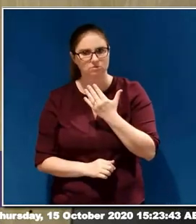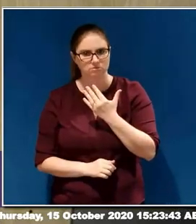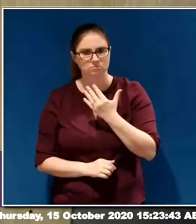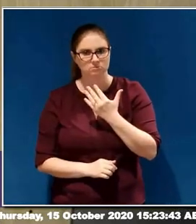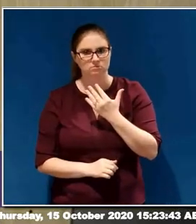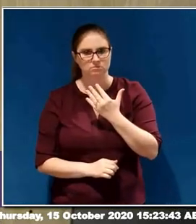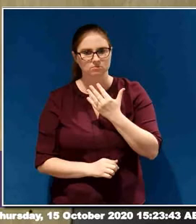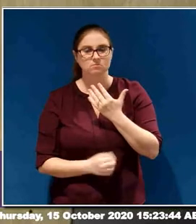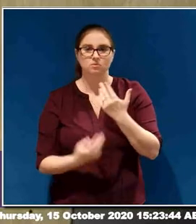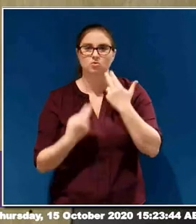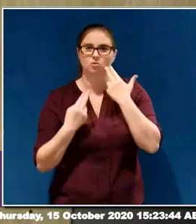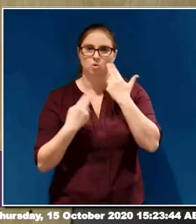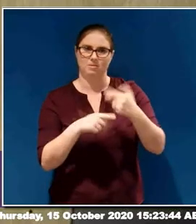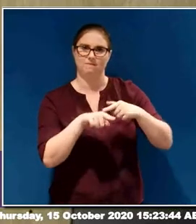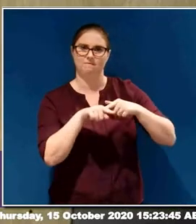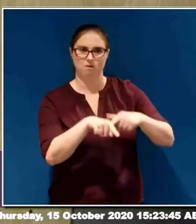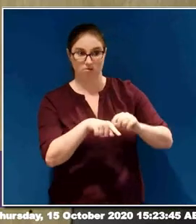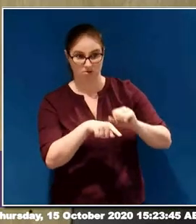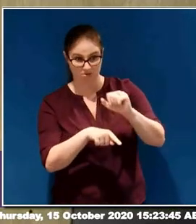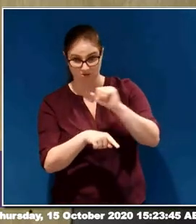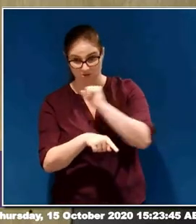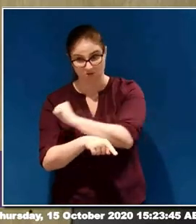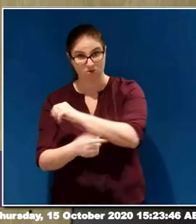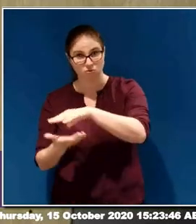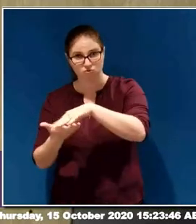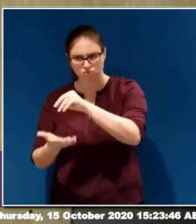And I think you just heard before from a couple of guidance officers talking